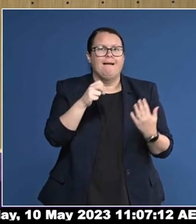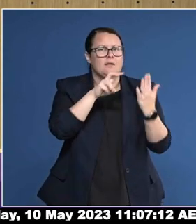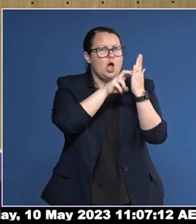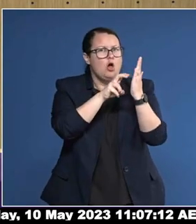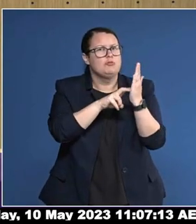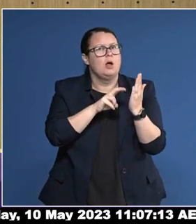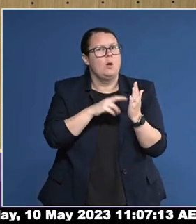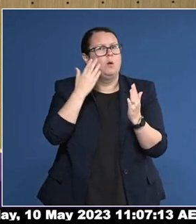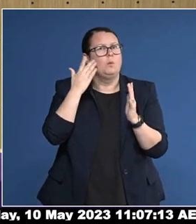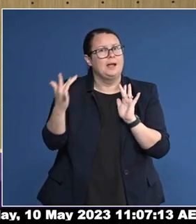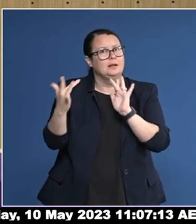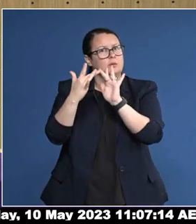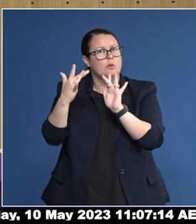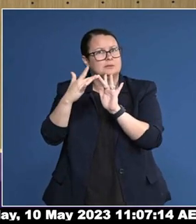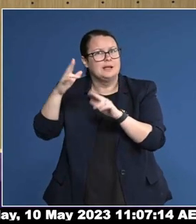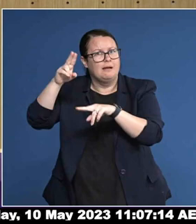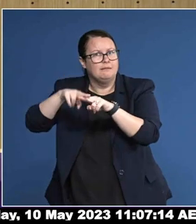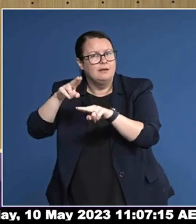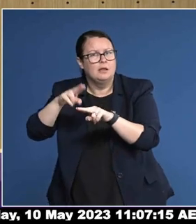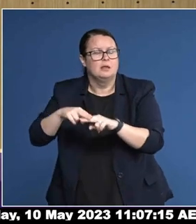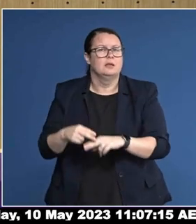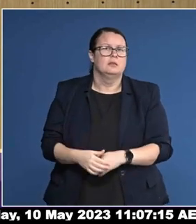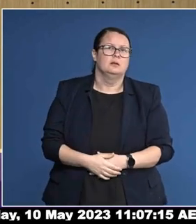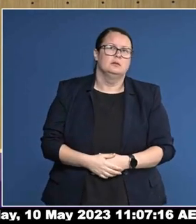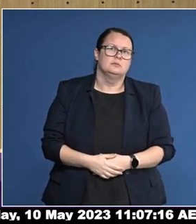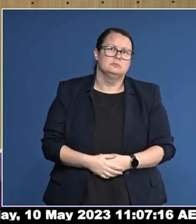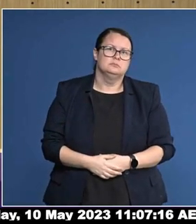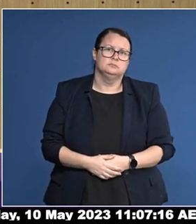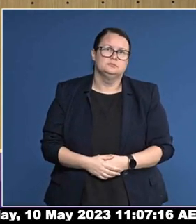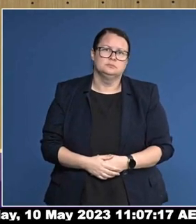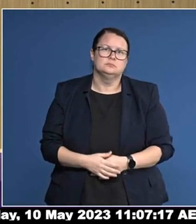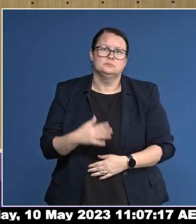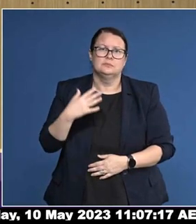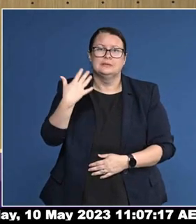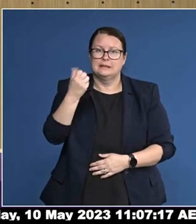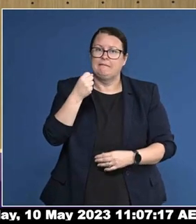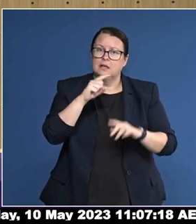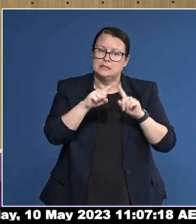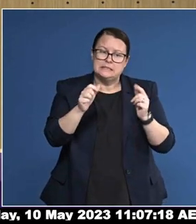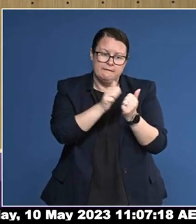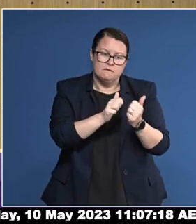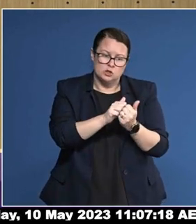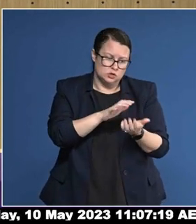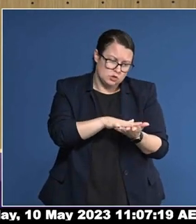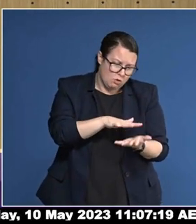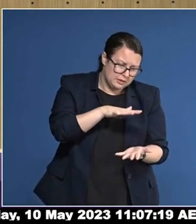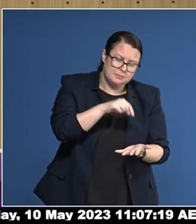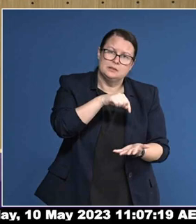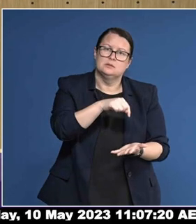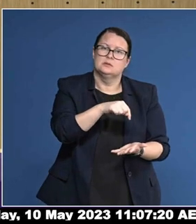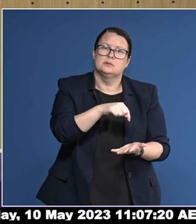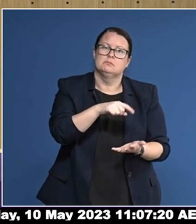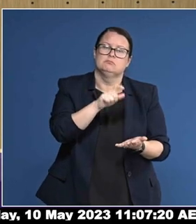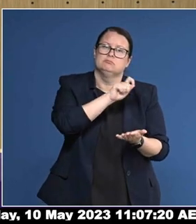and that - so there was - there was a series of documentations being made around a range